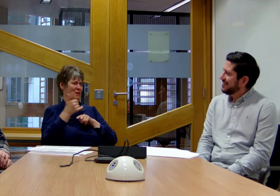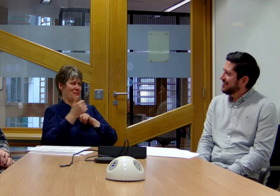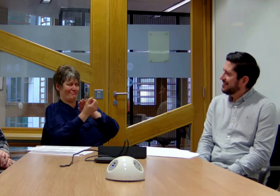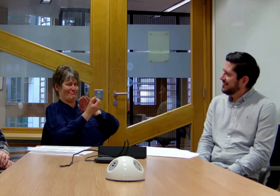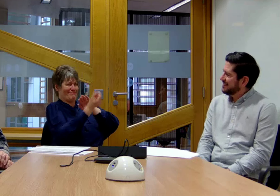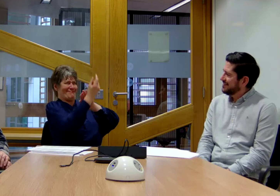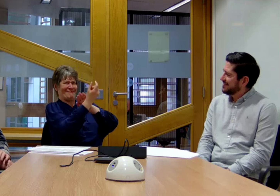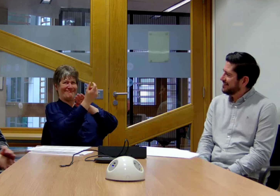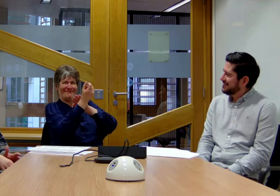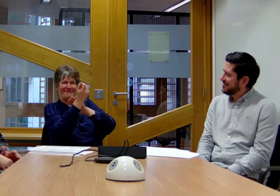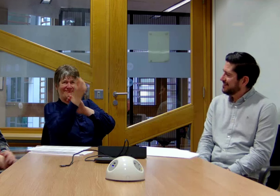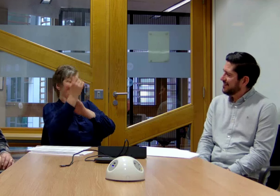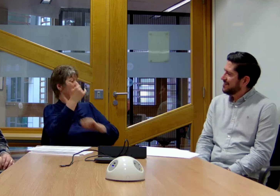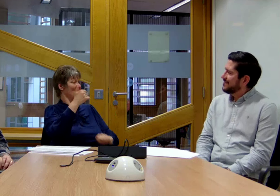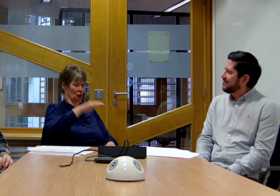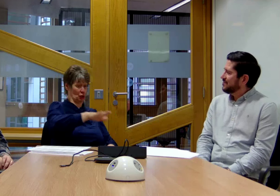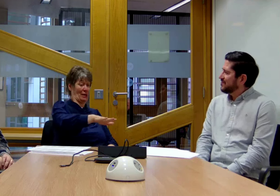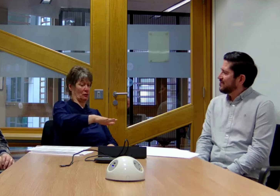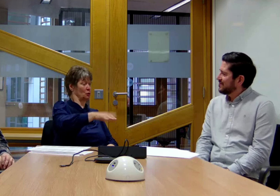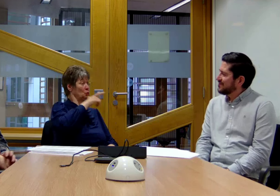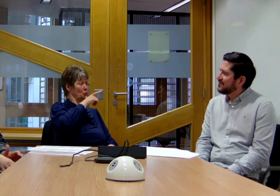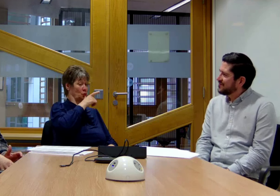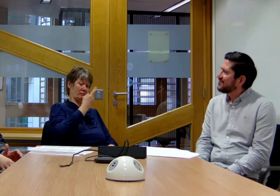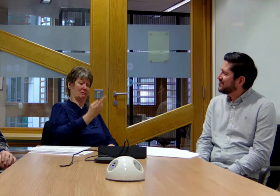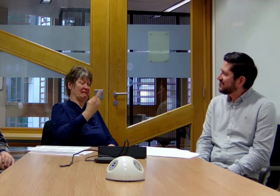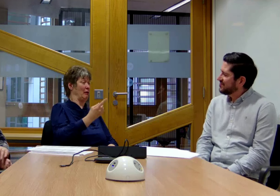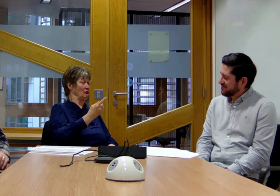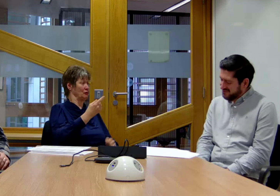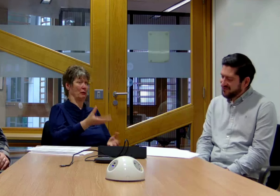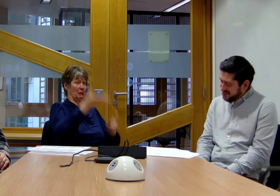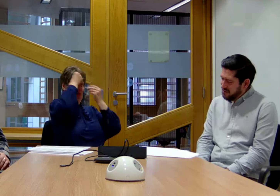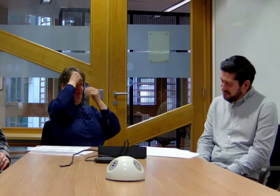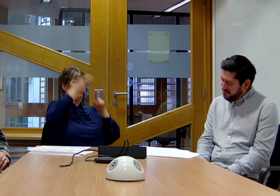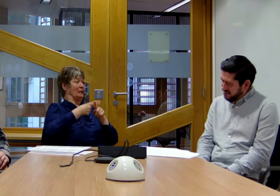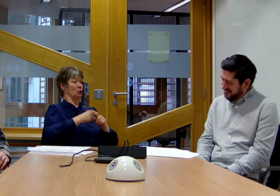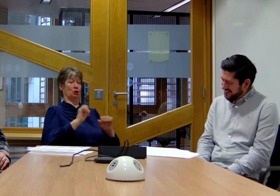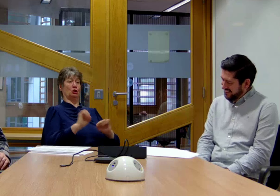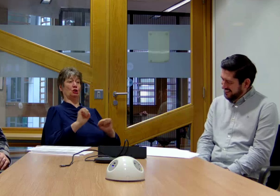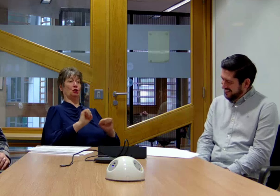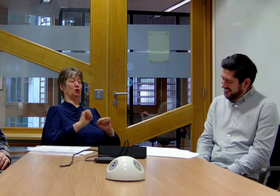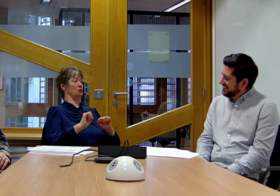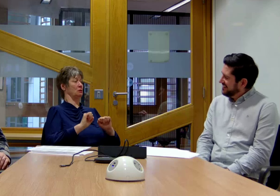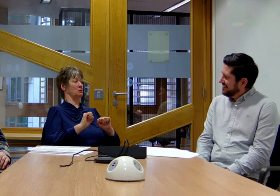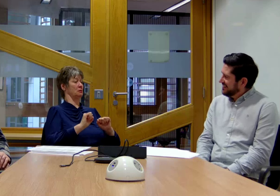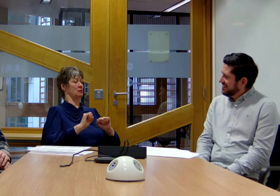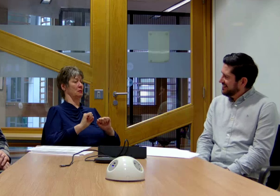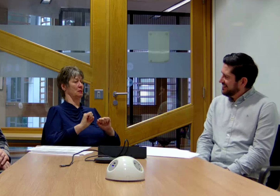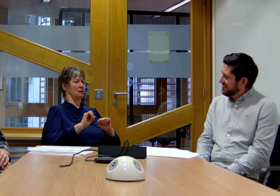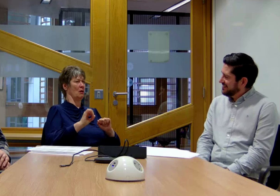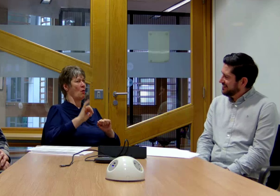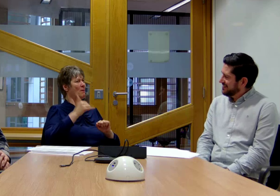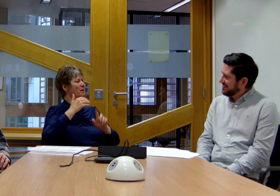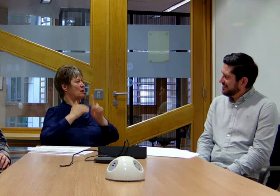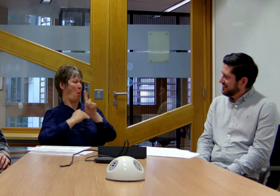Alasdair: Yes, more or less. You do find the odd child to who hasn't learnt English yet.